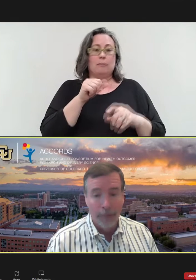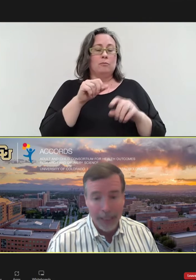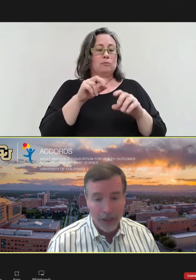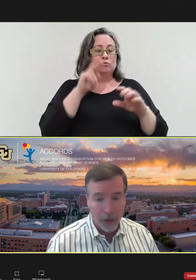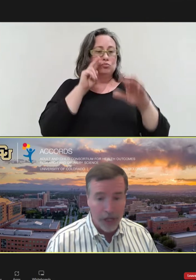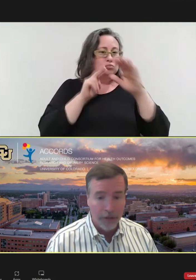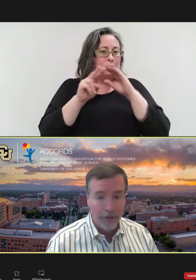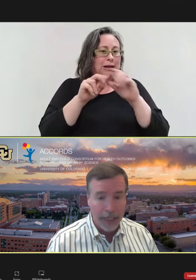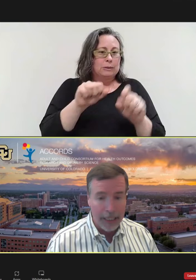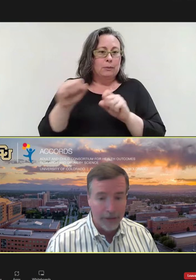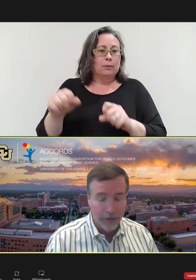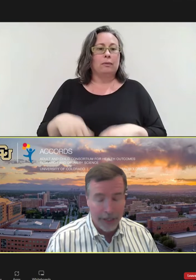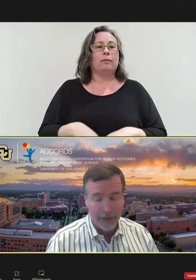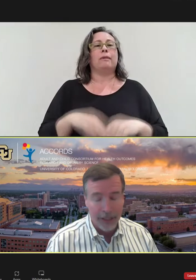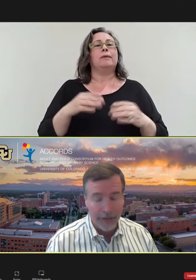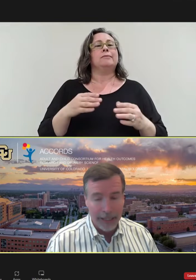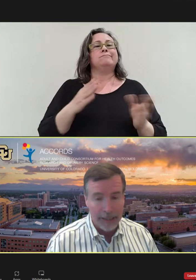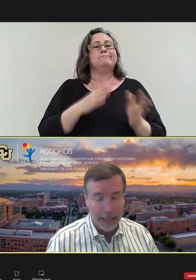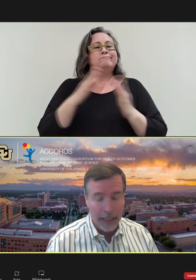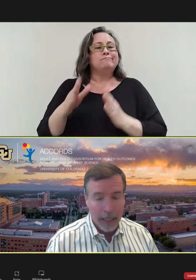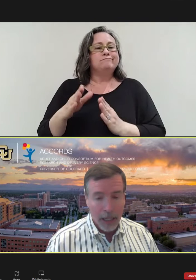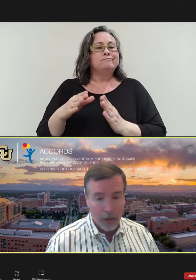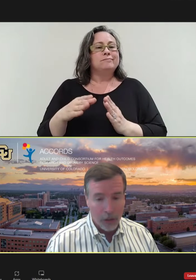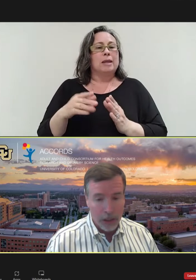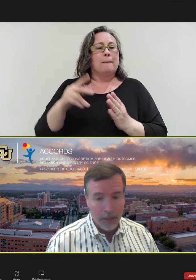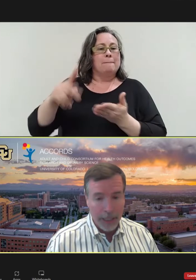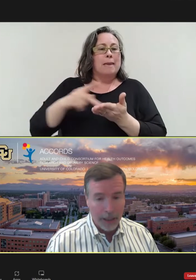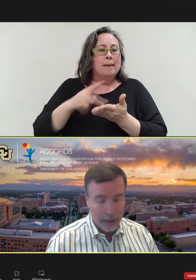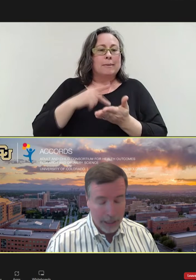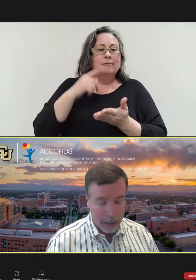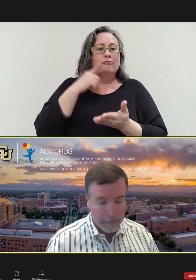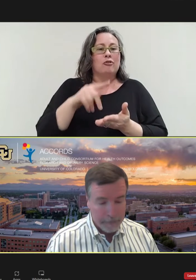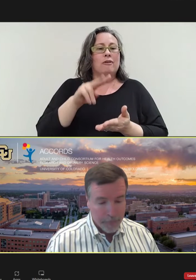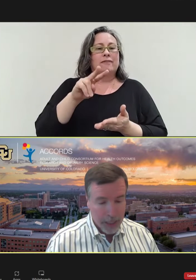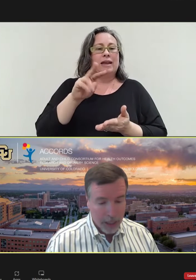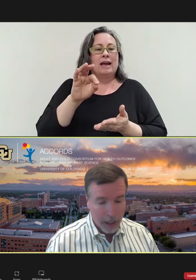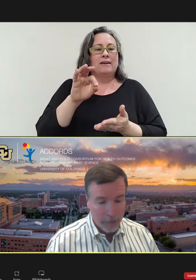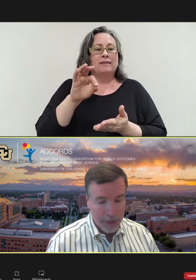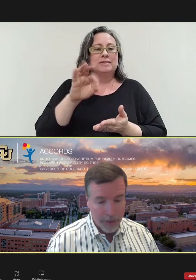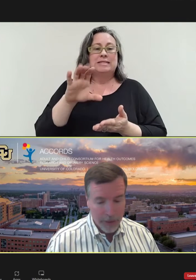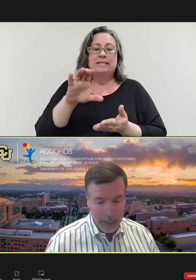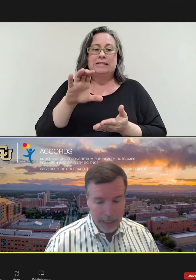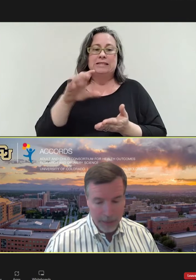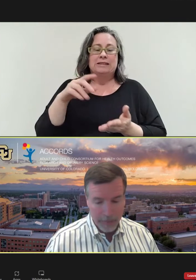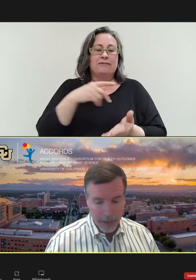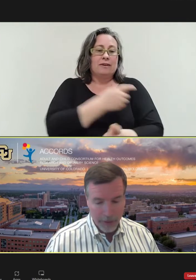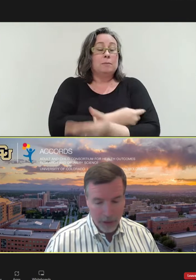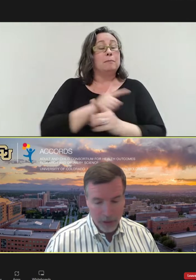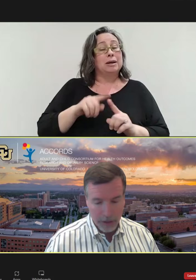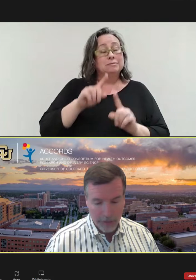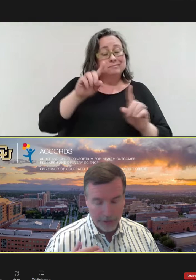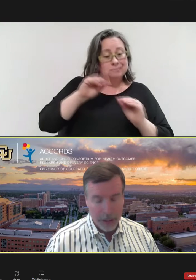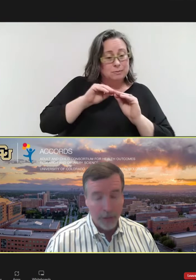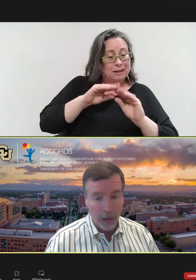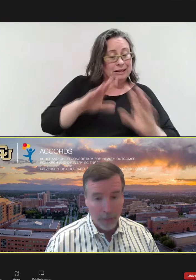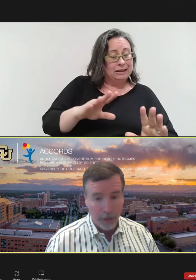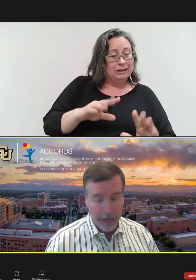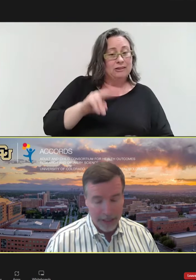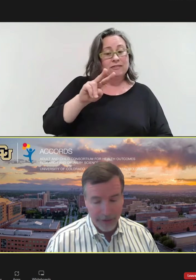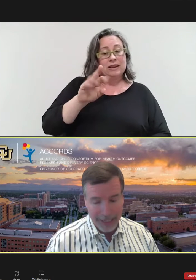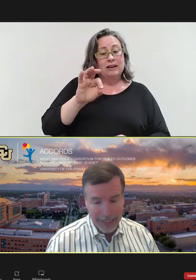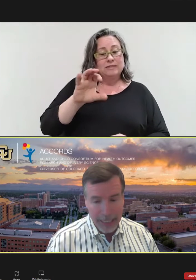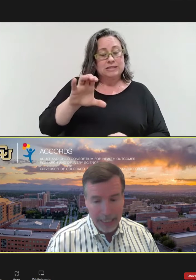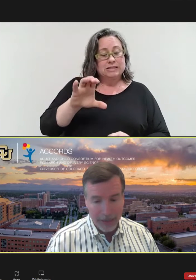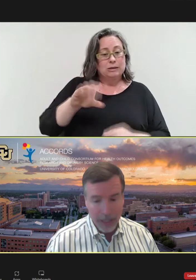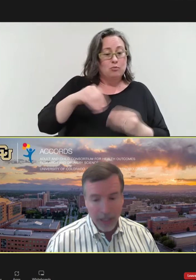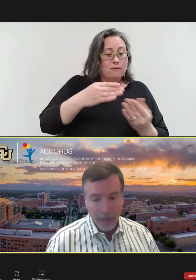administration fees for VFC vaccine. So, just to be clear, the VFC program provides the vaccines,